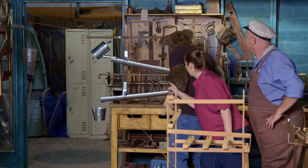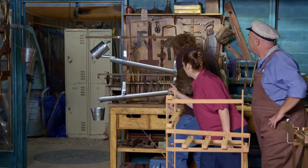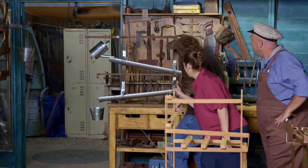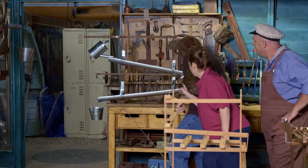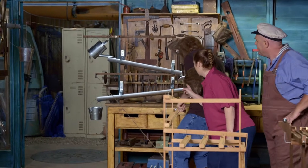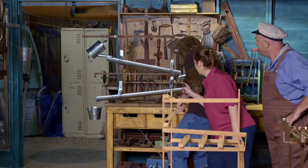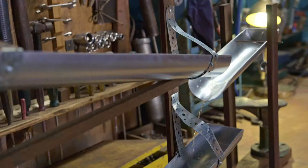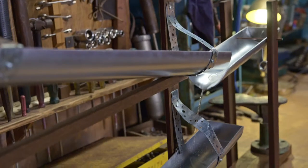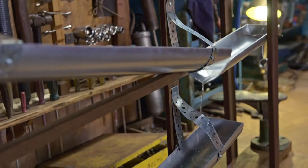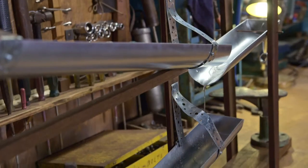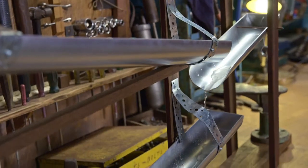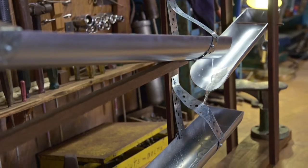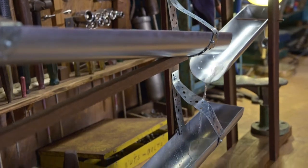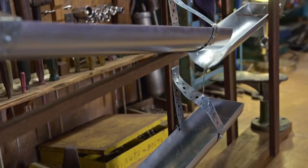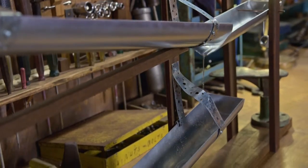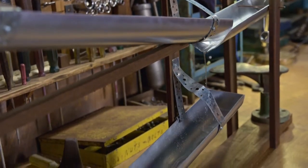Oh. Oh.